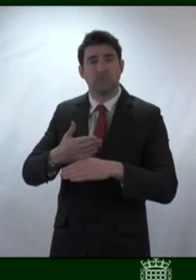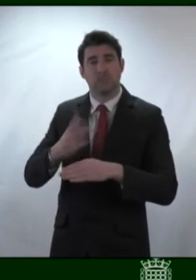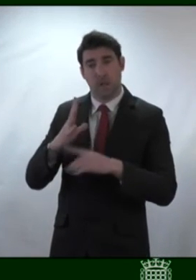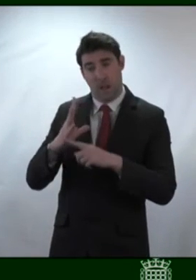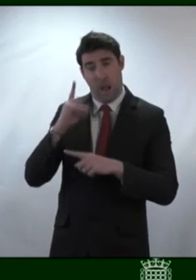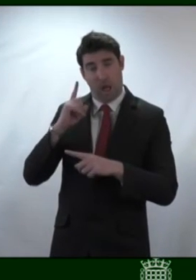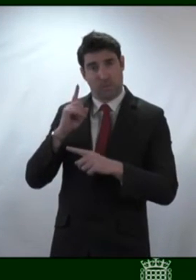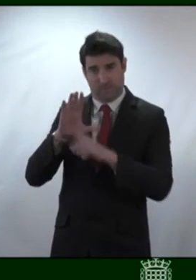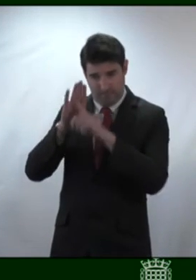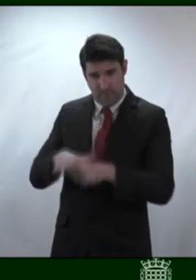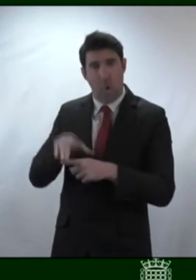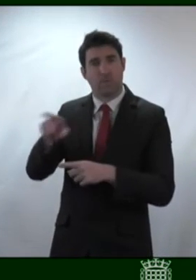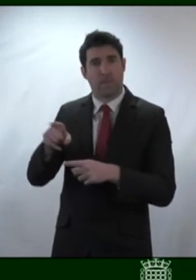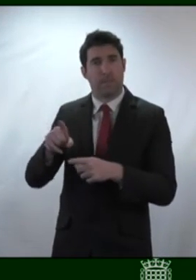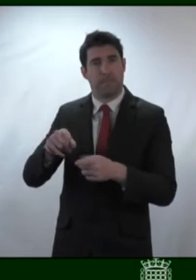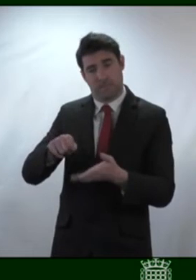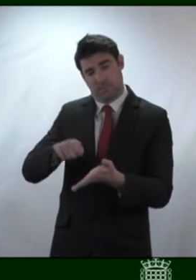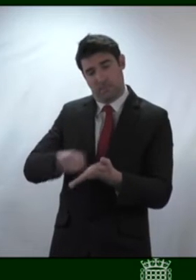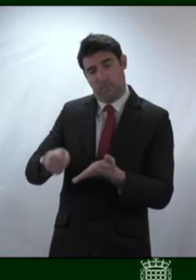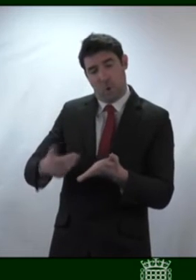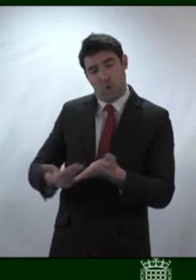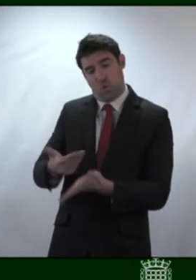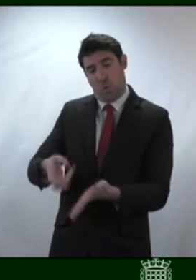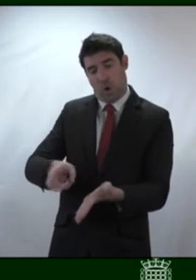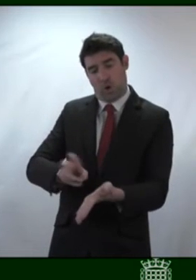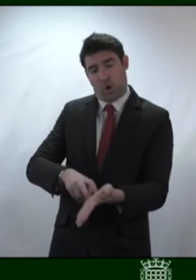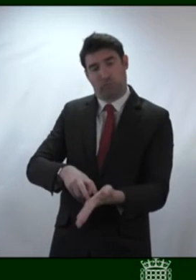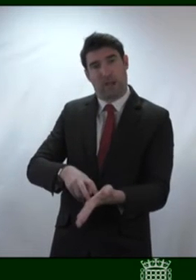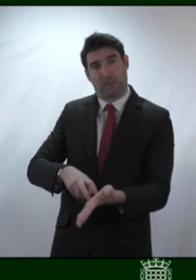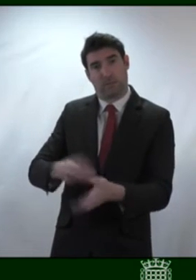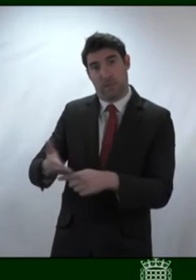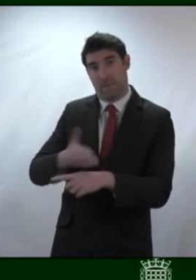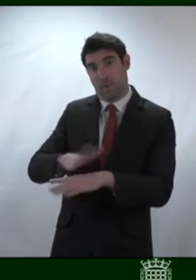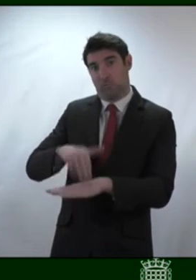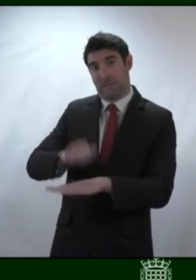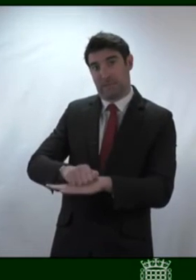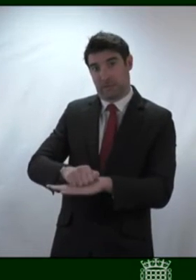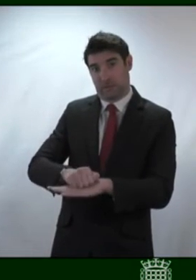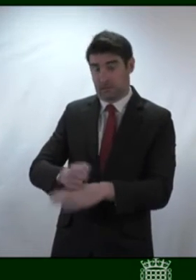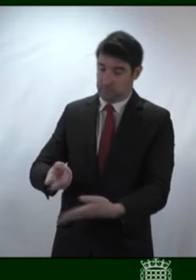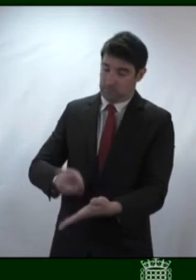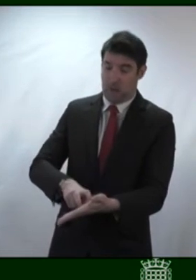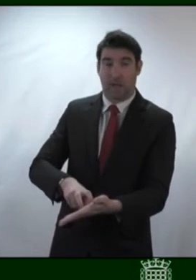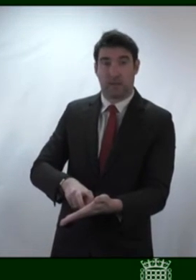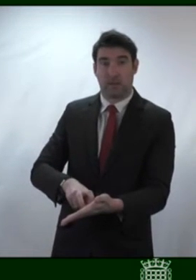Christmas, or else they would be fired and rehired in the new year on worse terms.